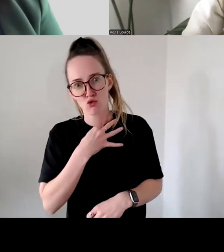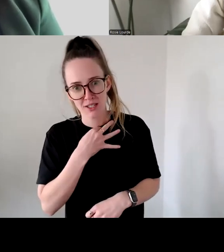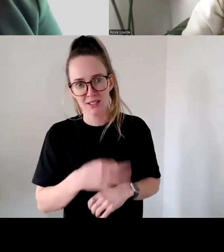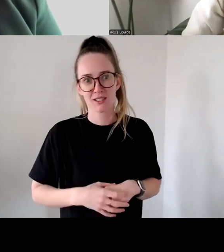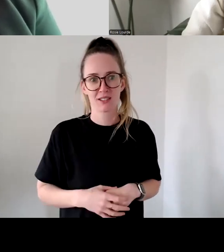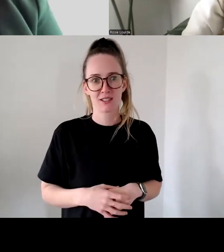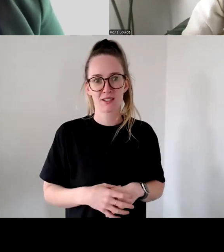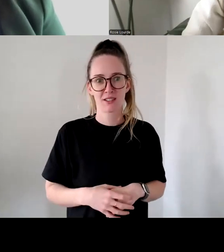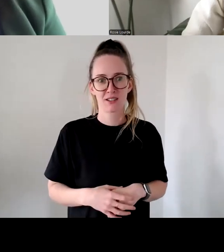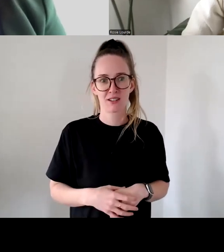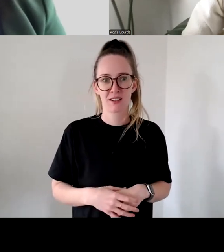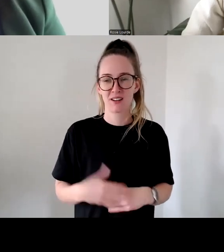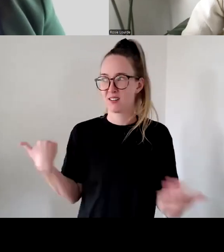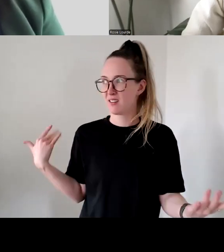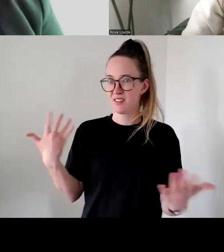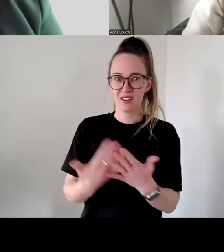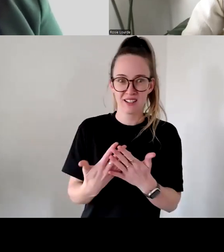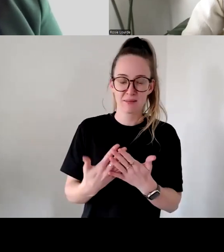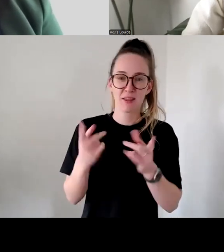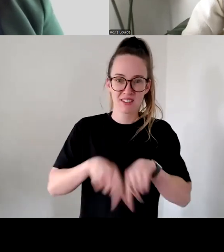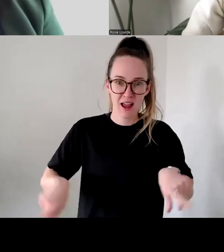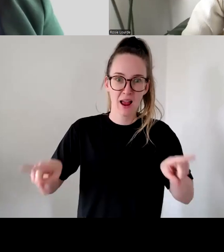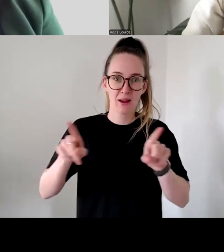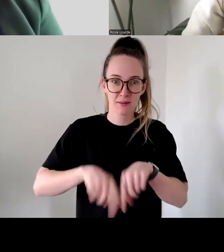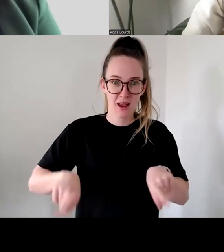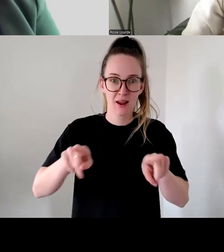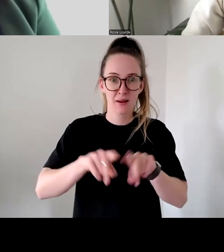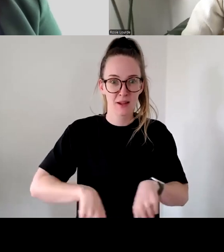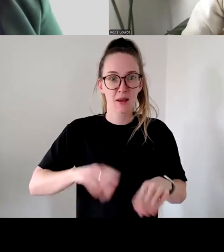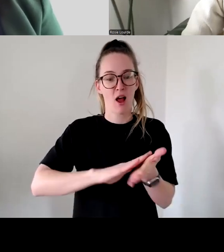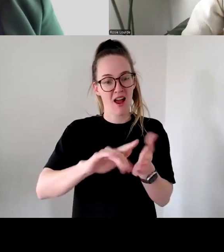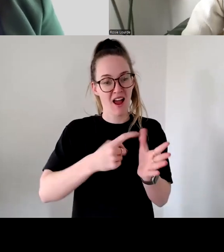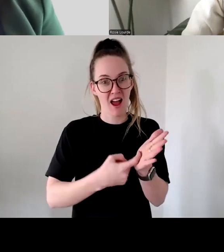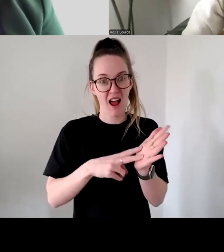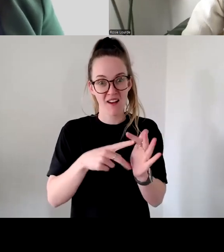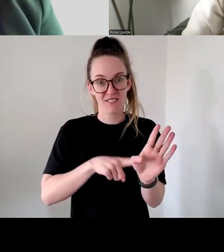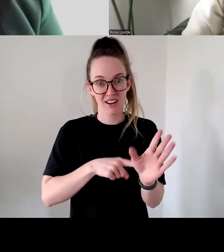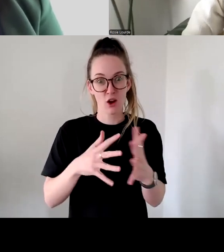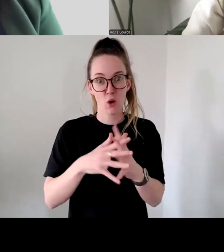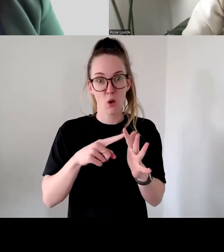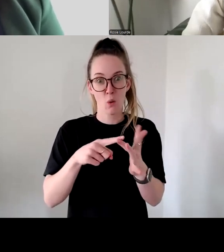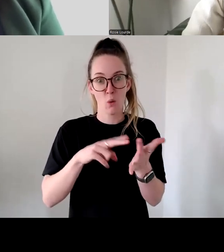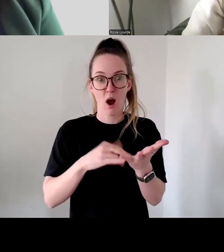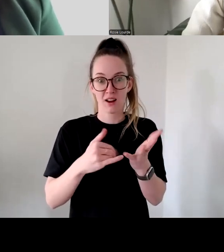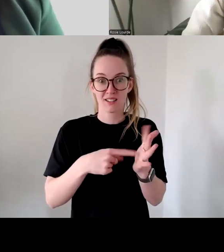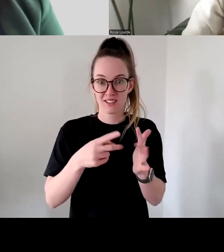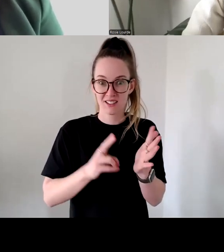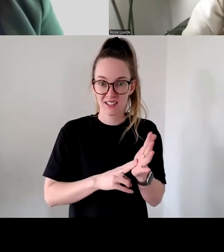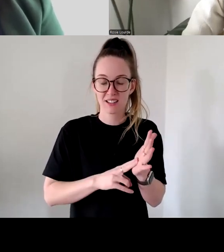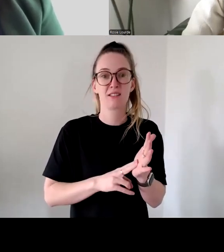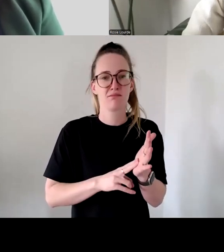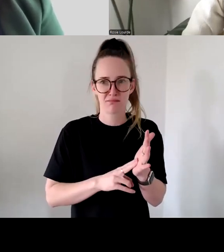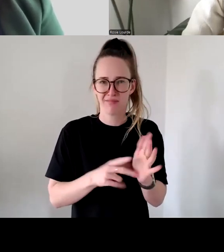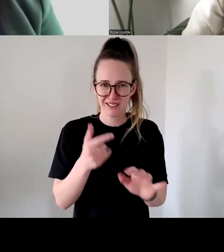industry, the Weinstein example in the US is particular white men in power have been running